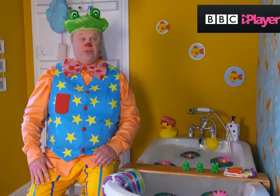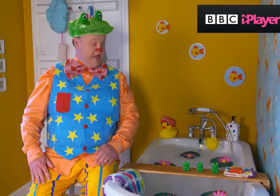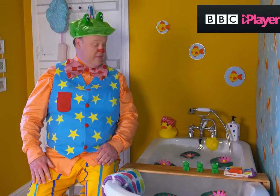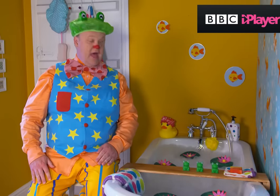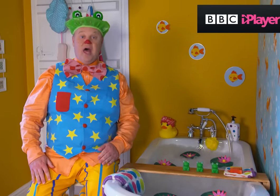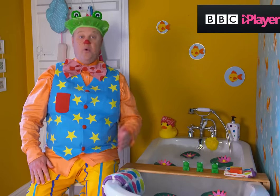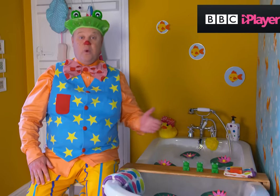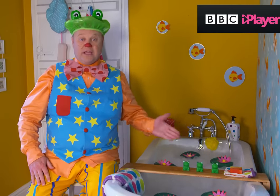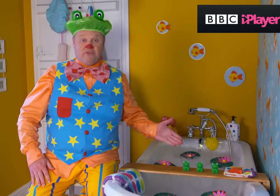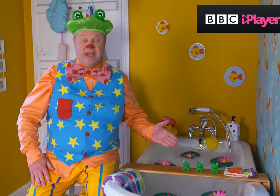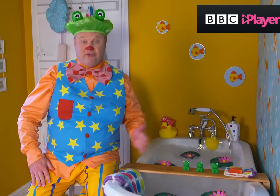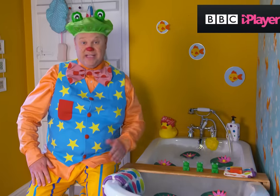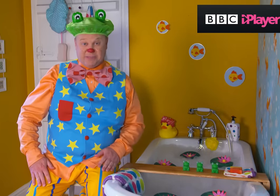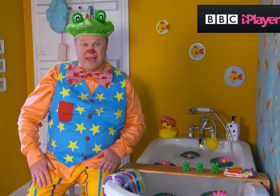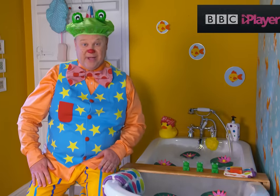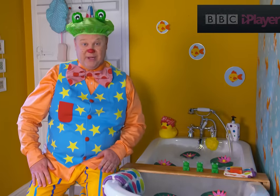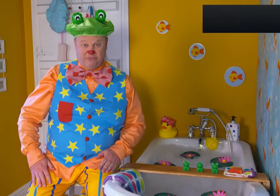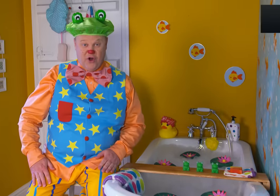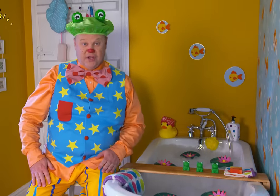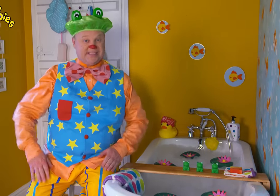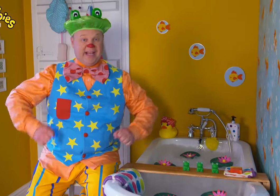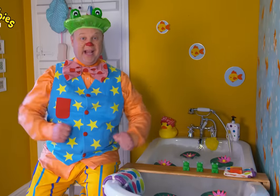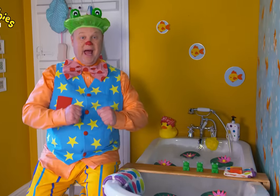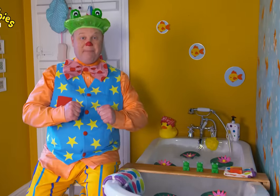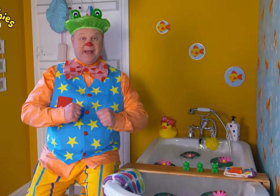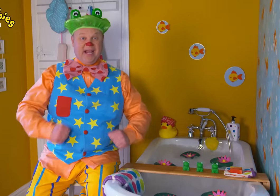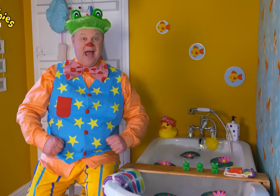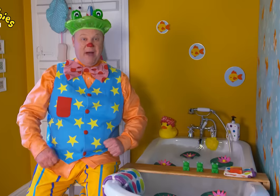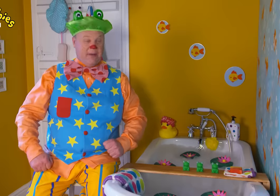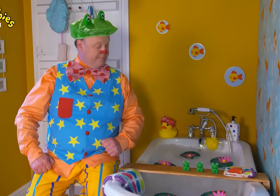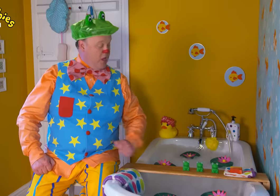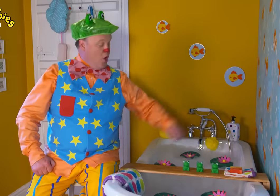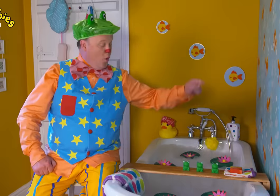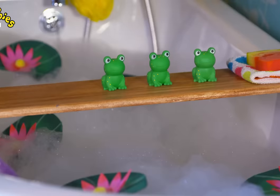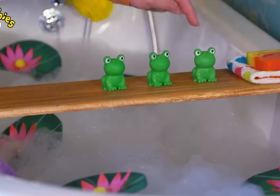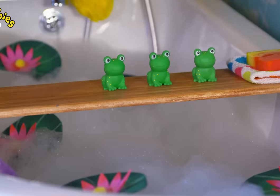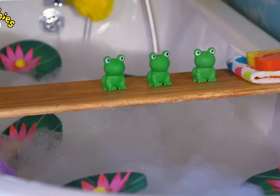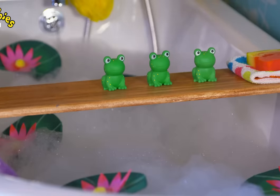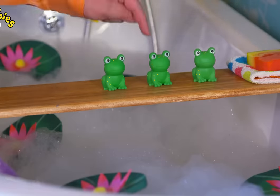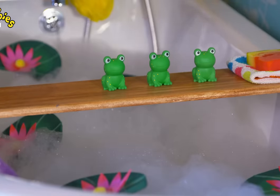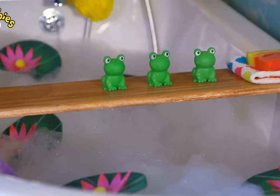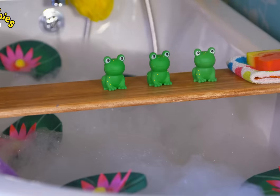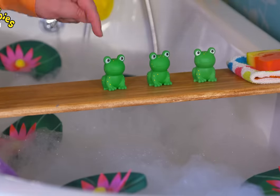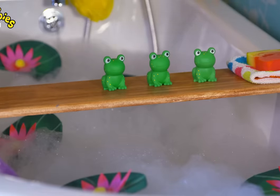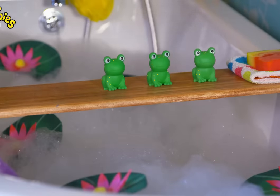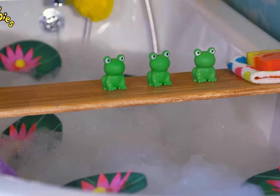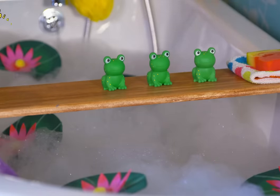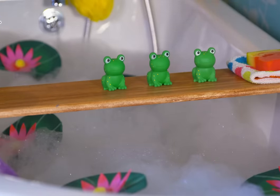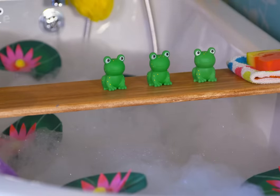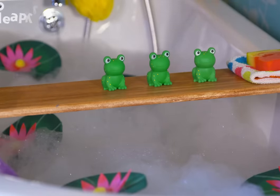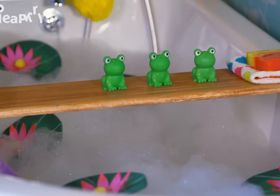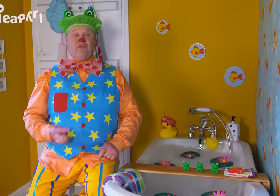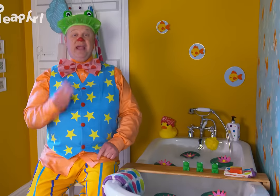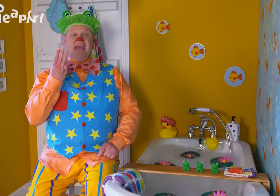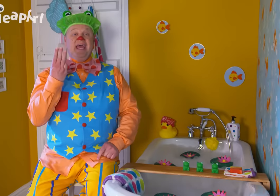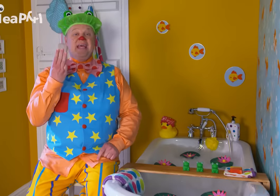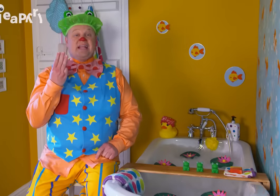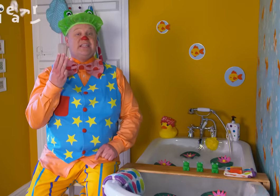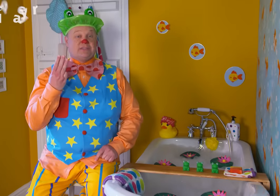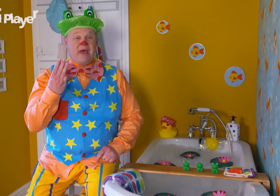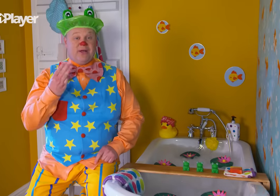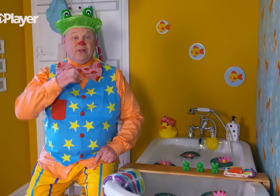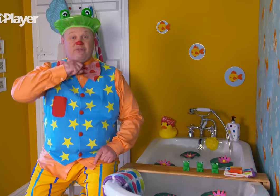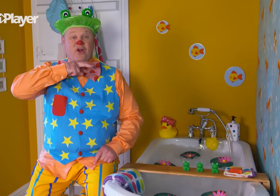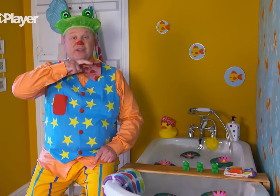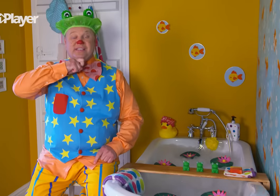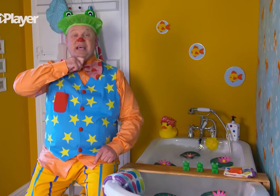then there were three green speckled frogs club club one two three three little speckled frogs